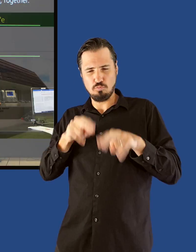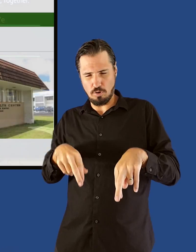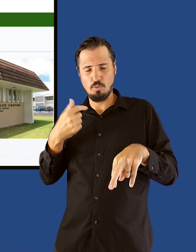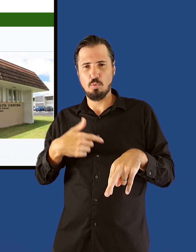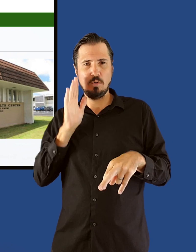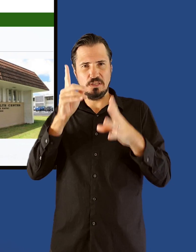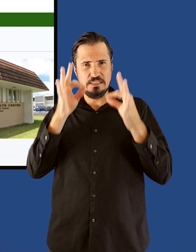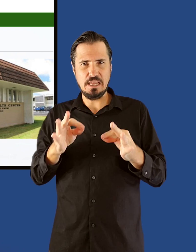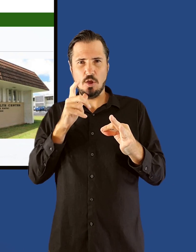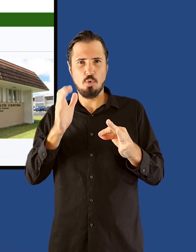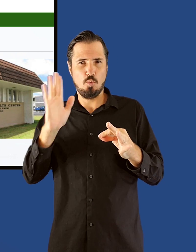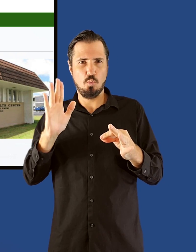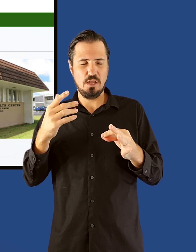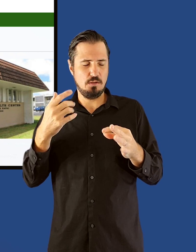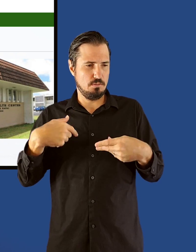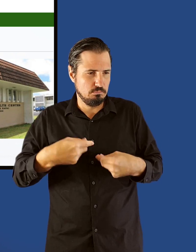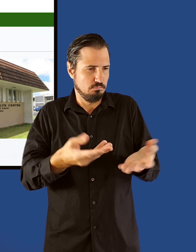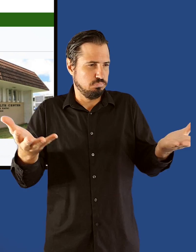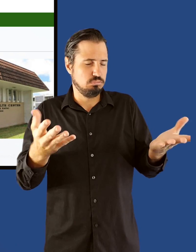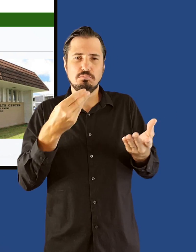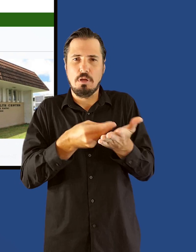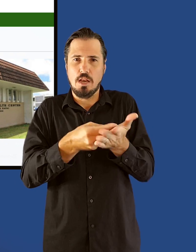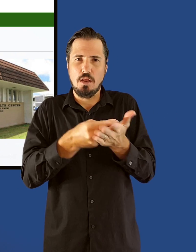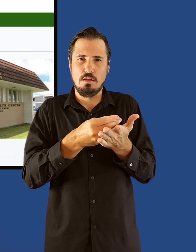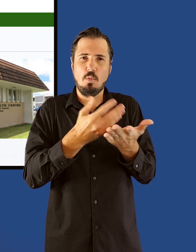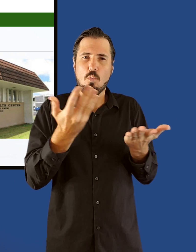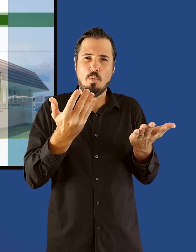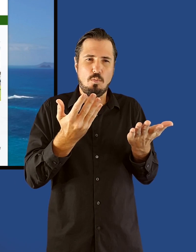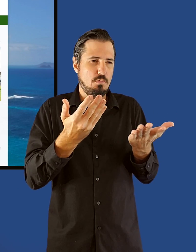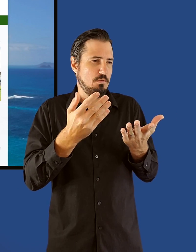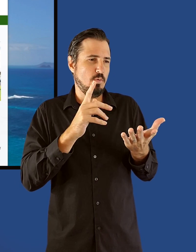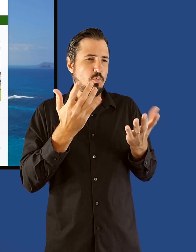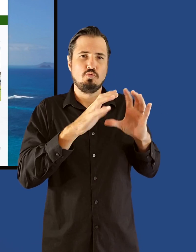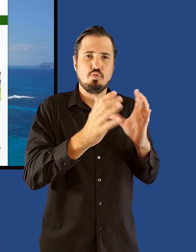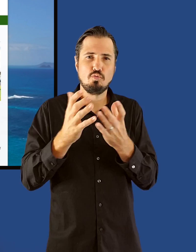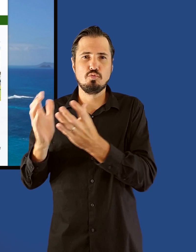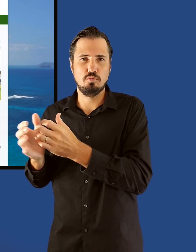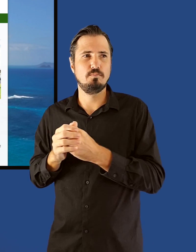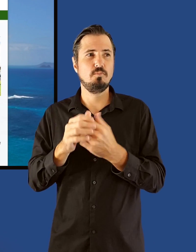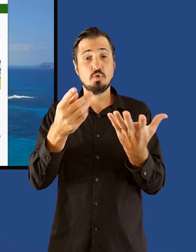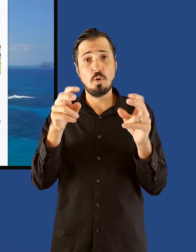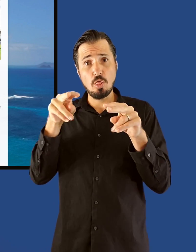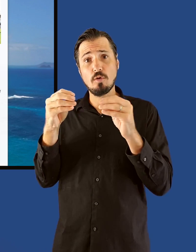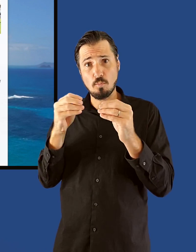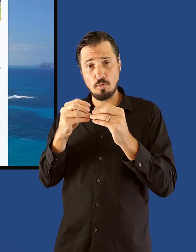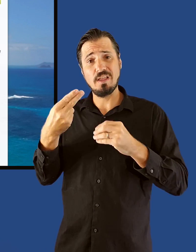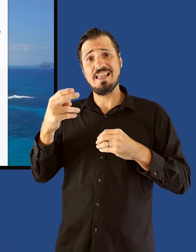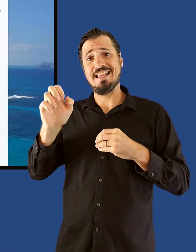The preliminary report is available on the Kauai District Health Office's website health.hawaii.gov/kauai.